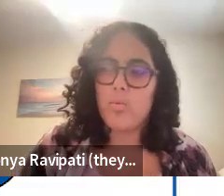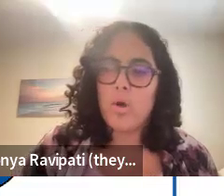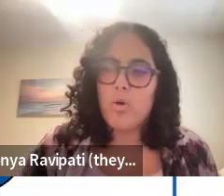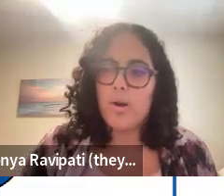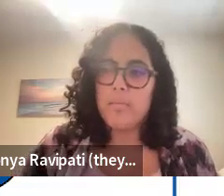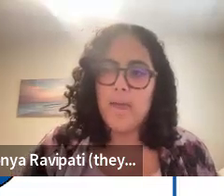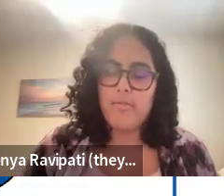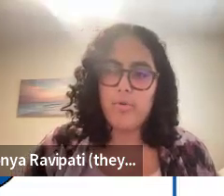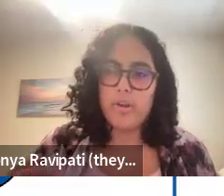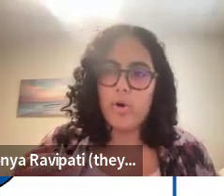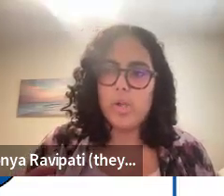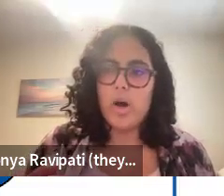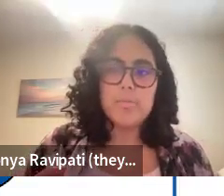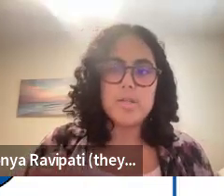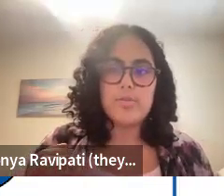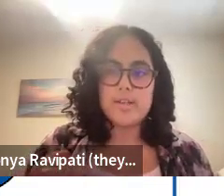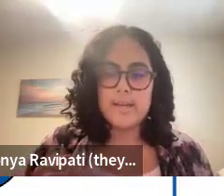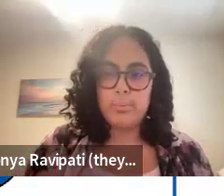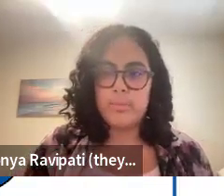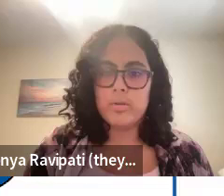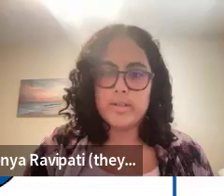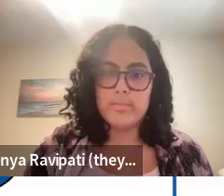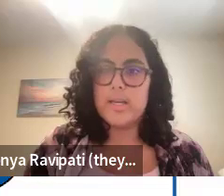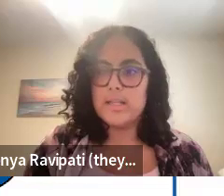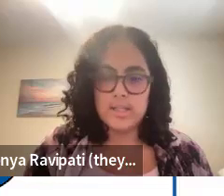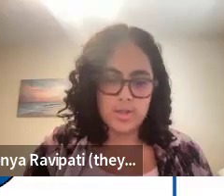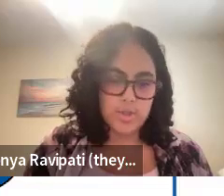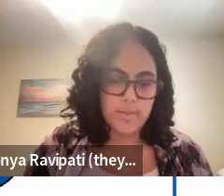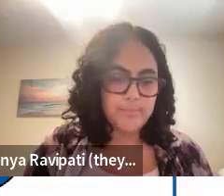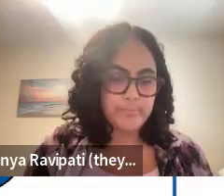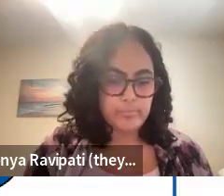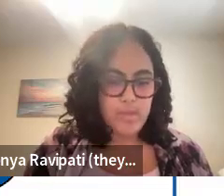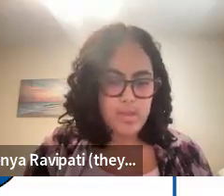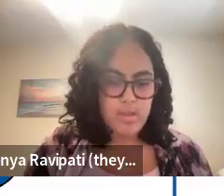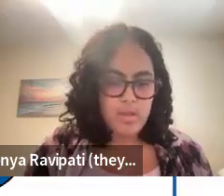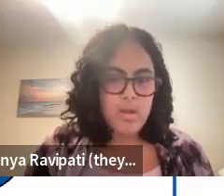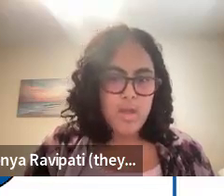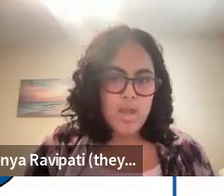And what it meant for the only option for disabled people to be in institution.